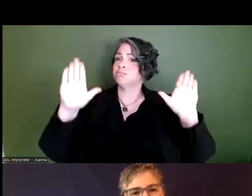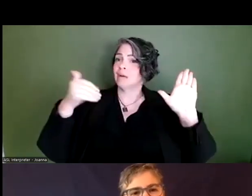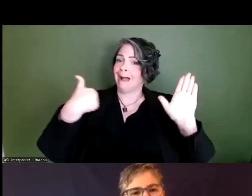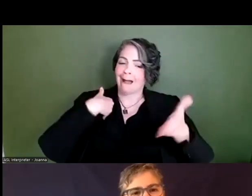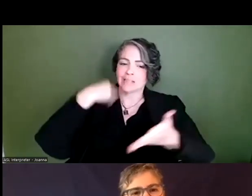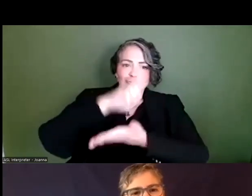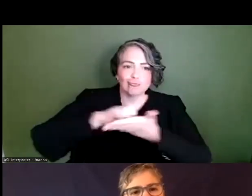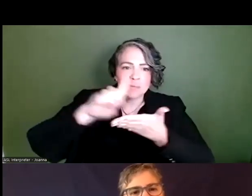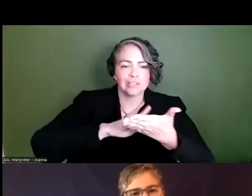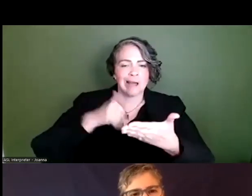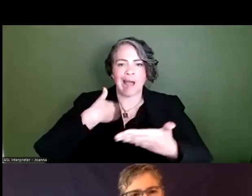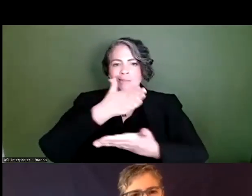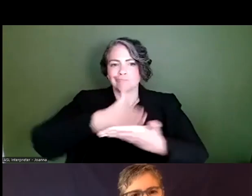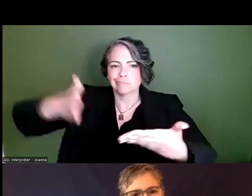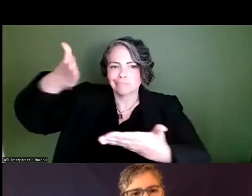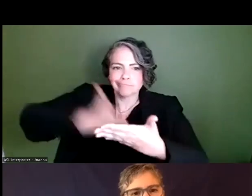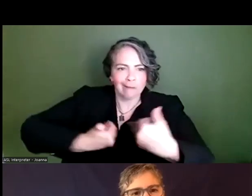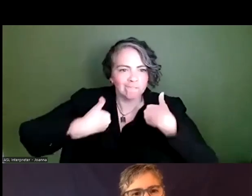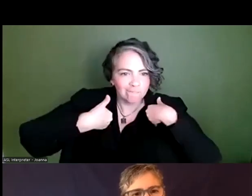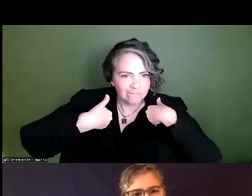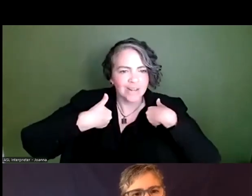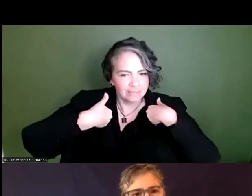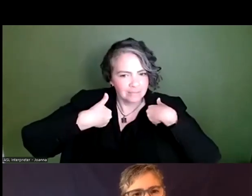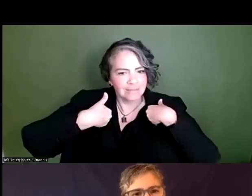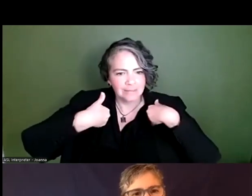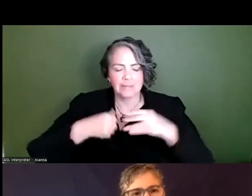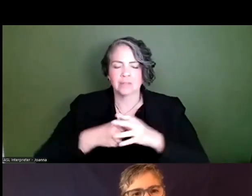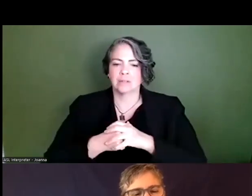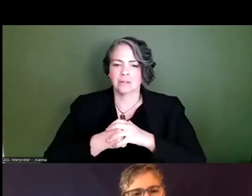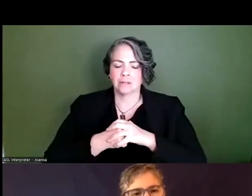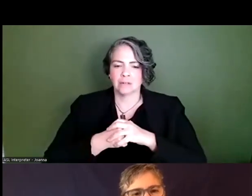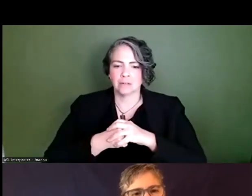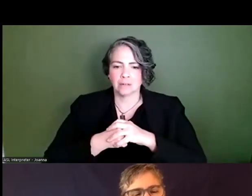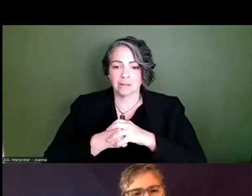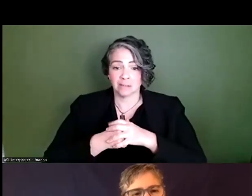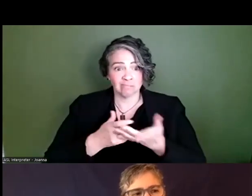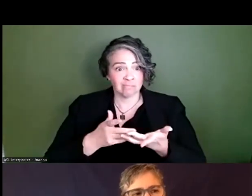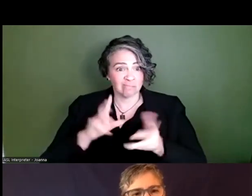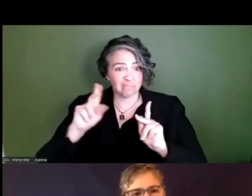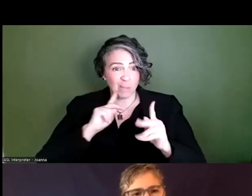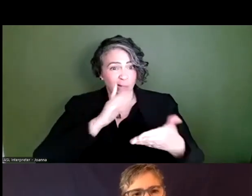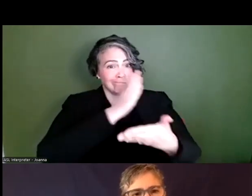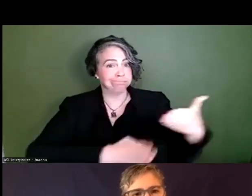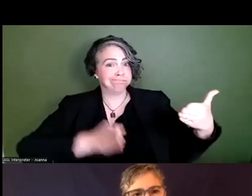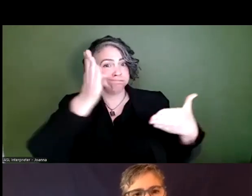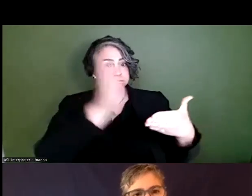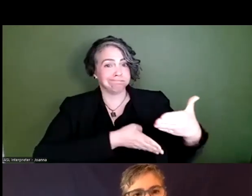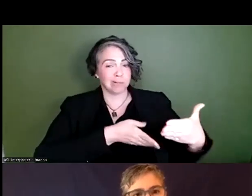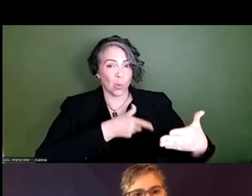And there are people who are prejudiced against people in mental health recovery and also people